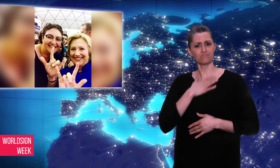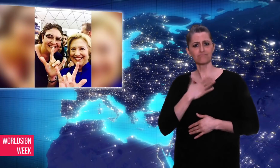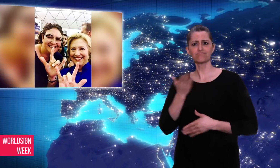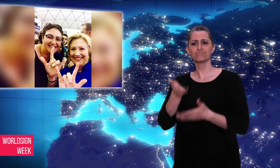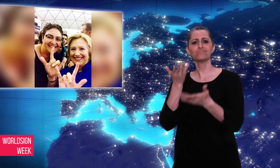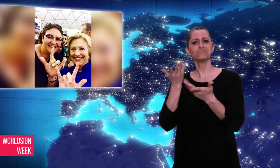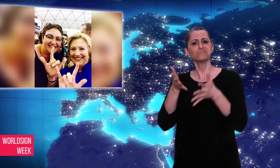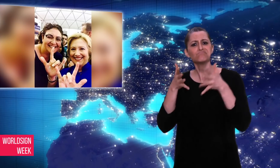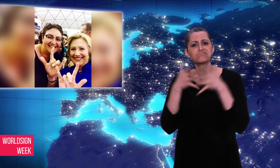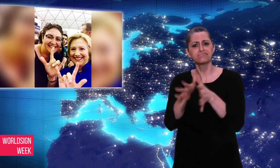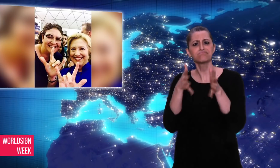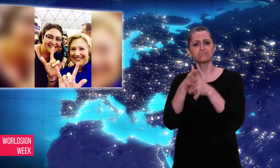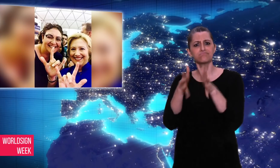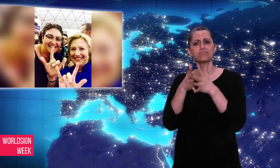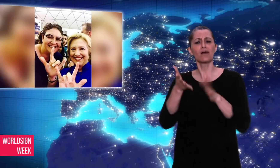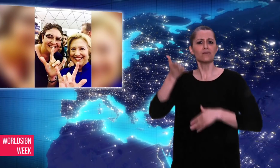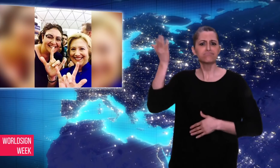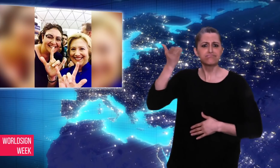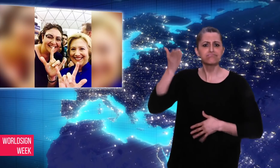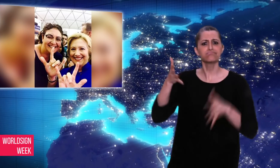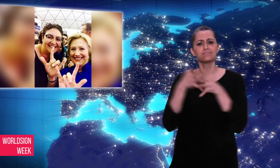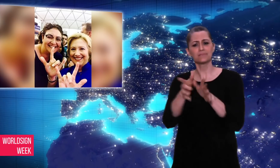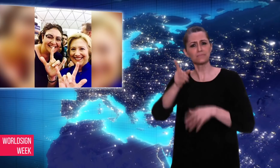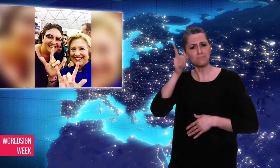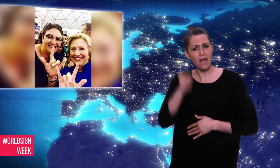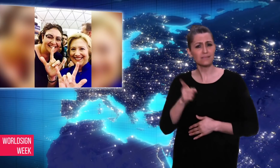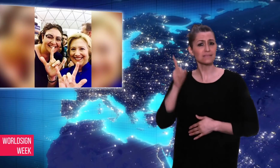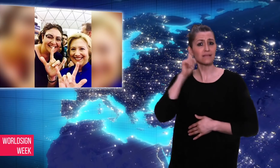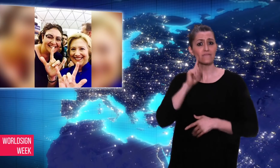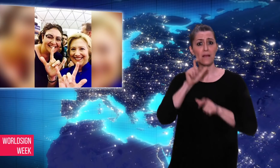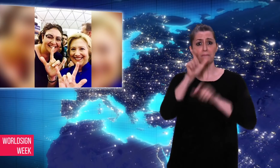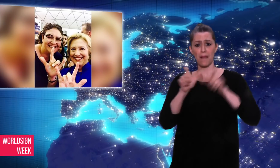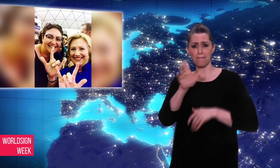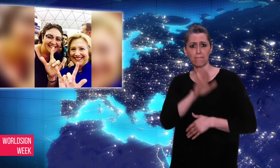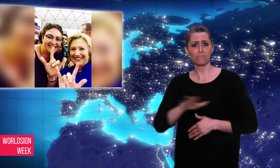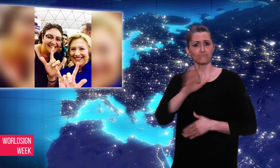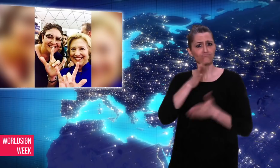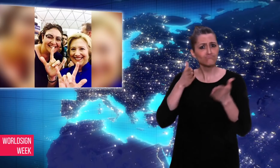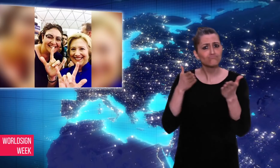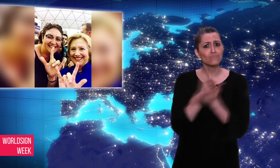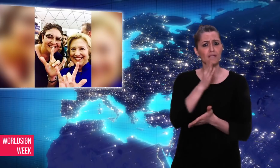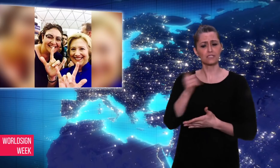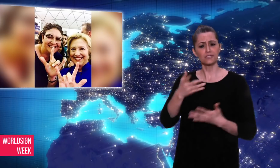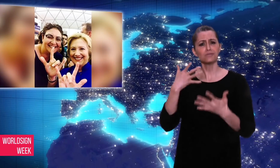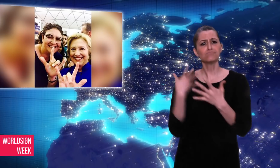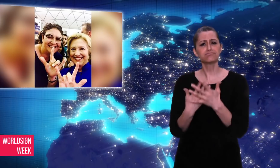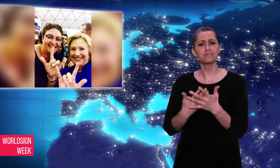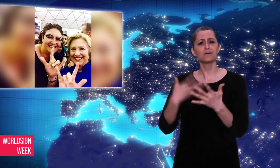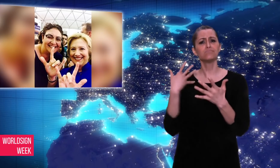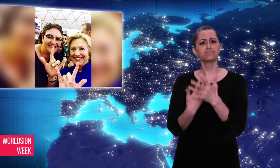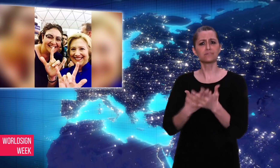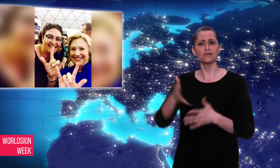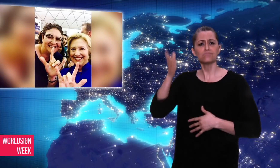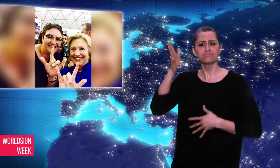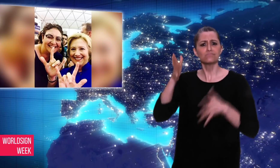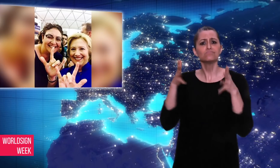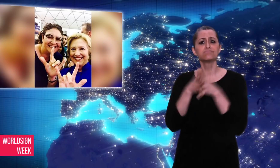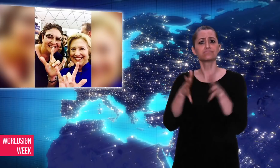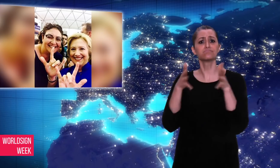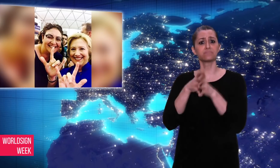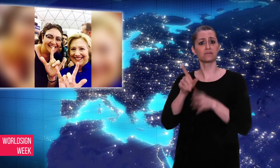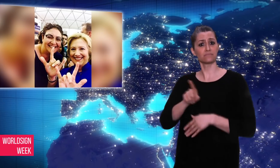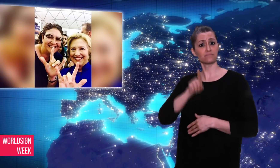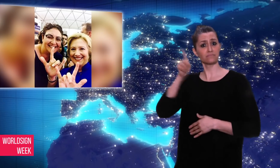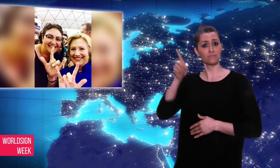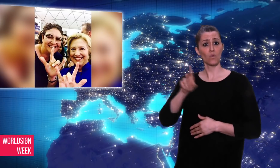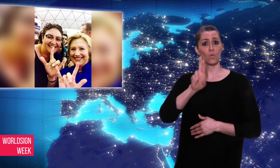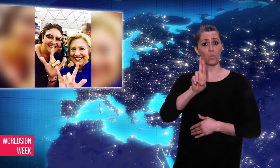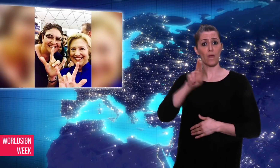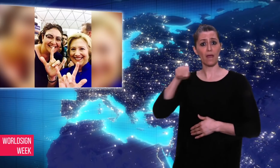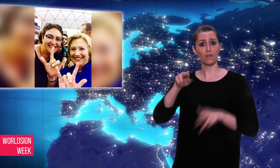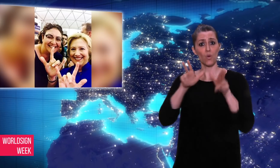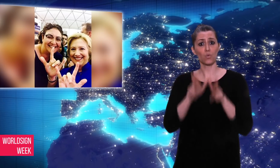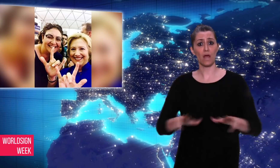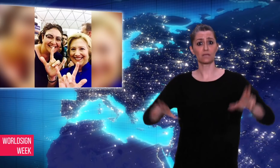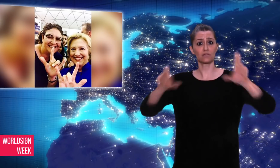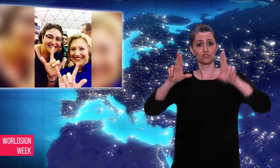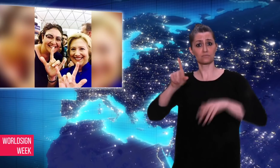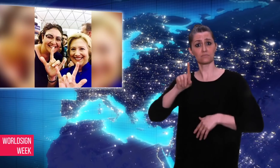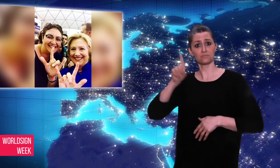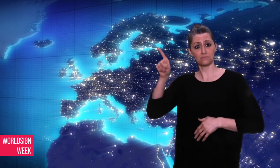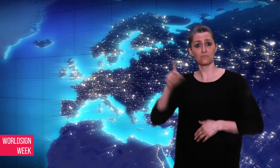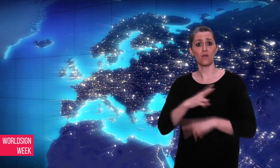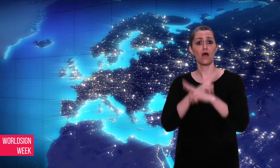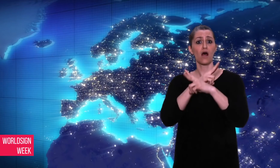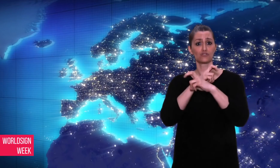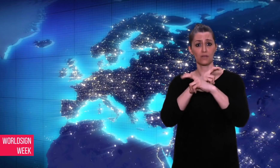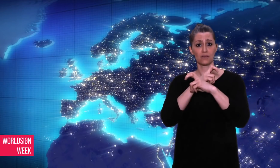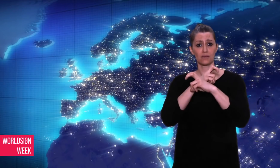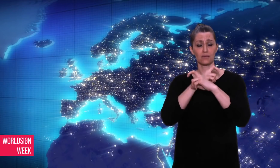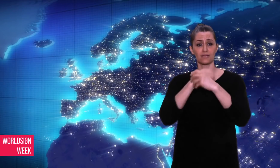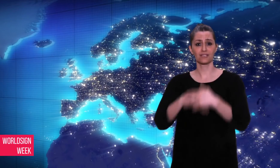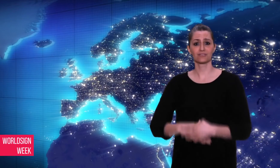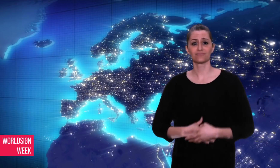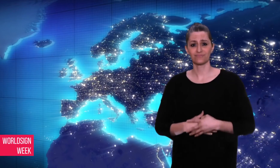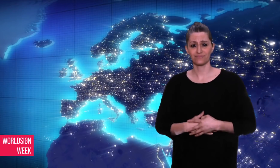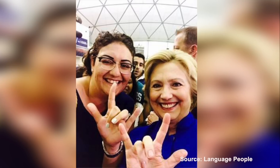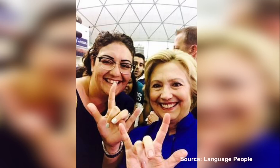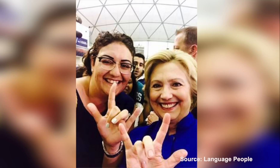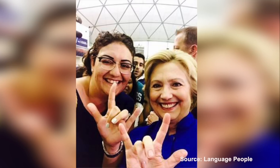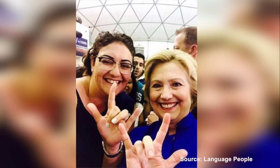and speaking on rights of Deaf people at the United Nations in Austria.